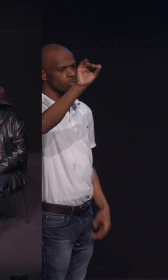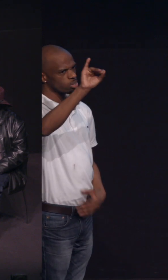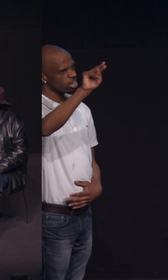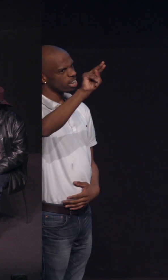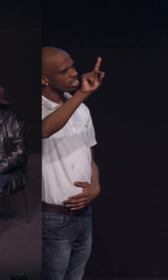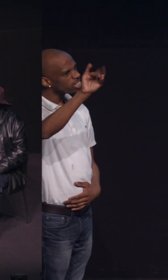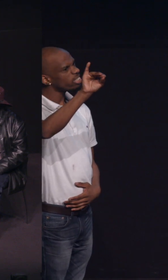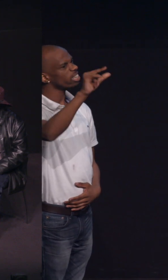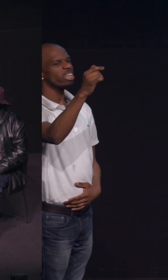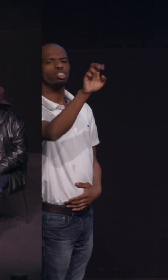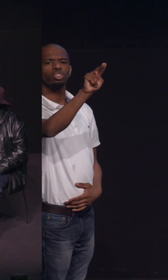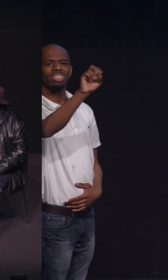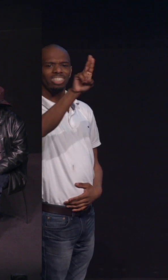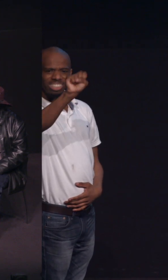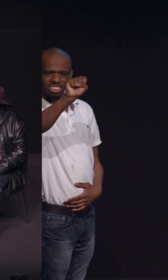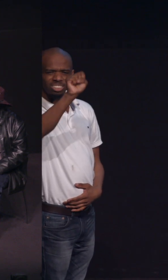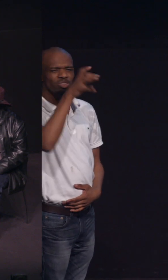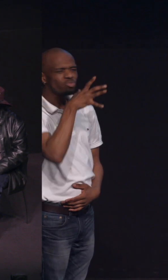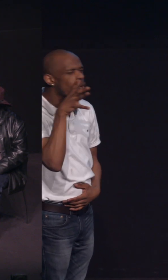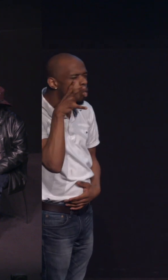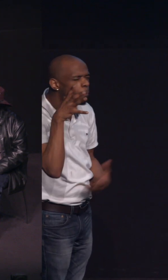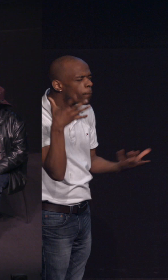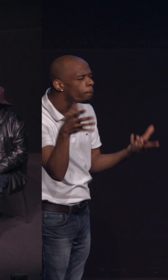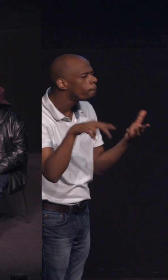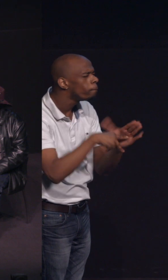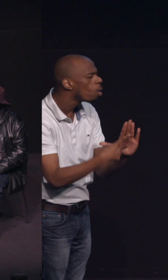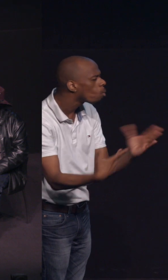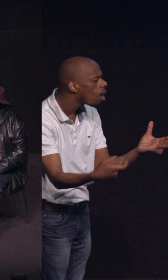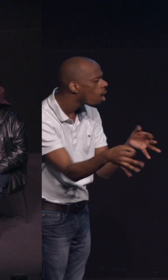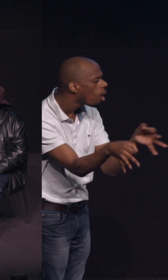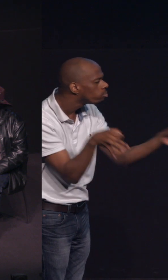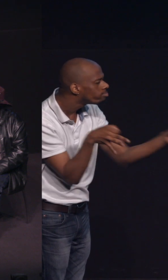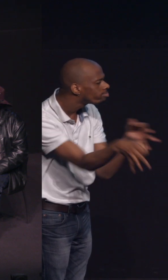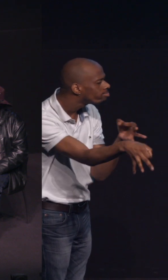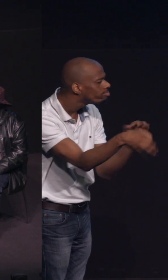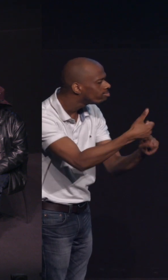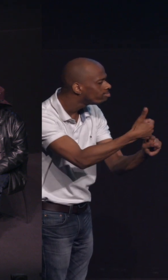especially given the geographical context in which you have an Afro indigenous farm.